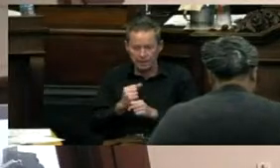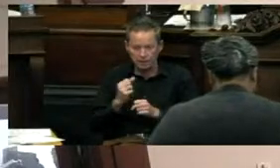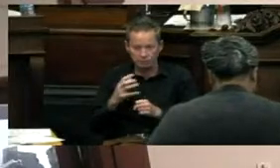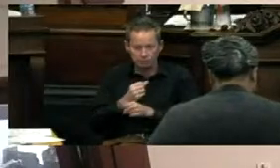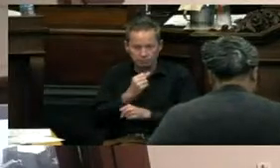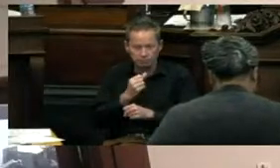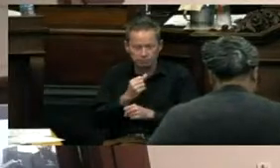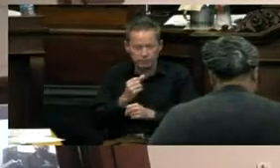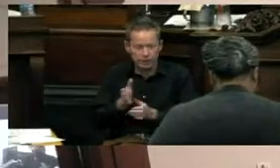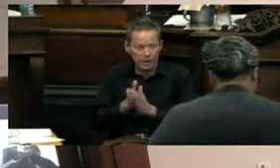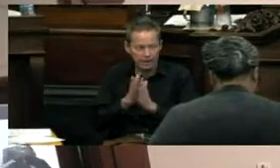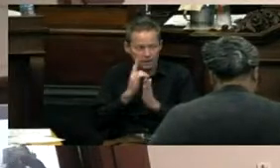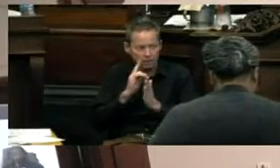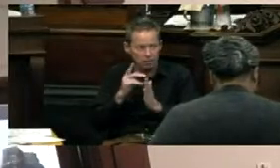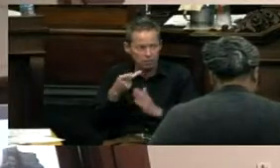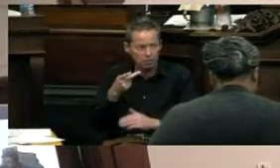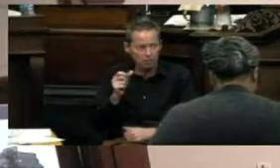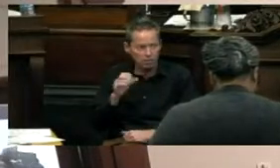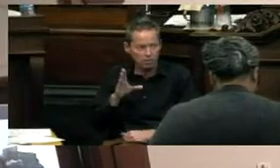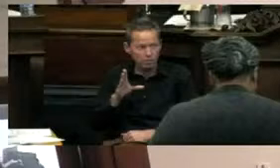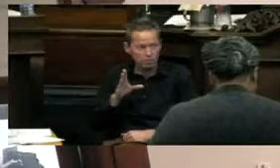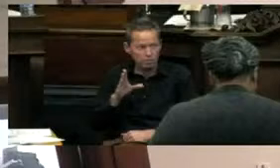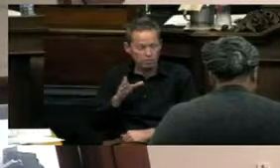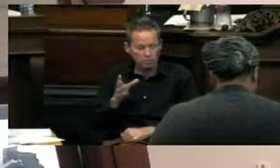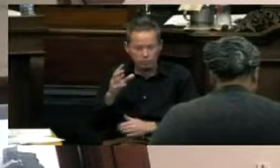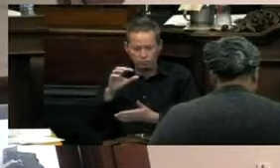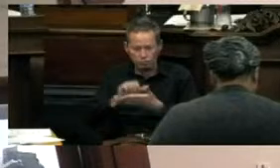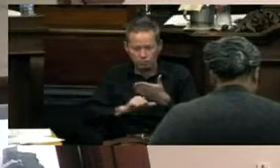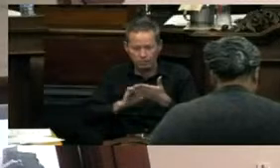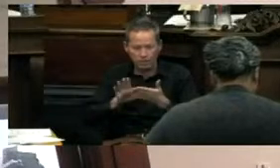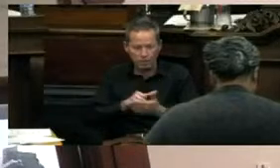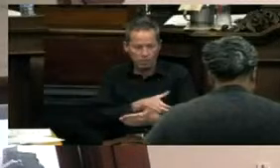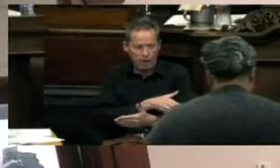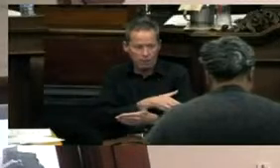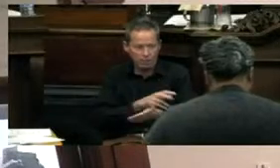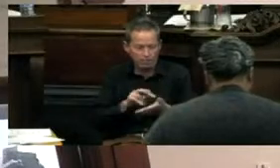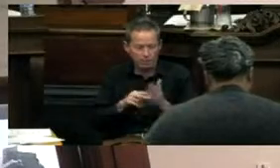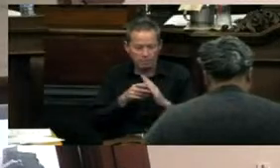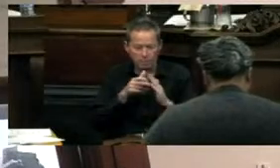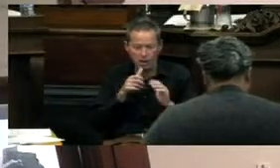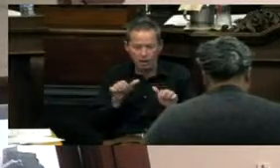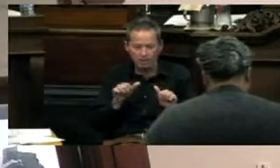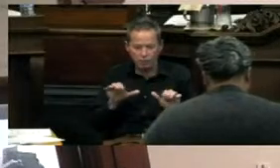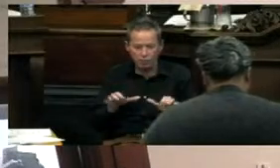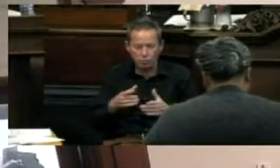locust Club gets the remedies they're asking for, it will